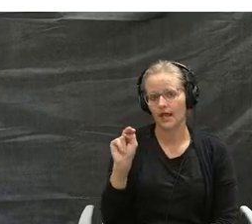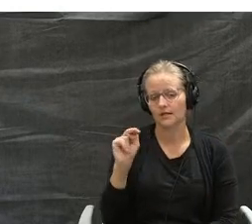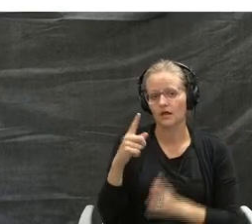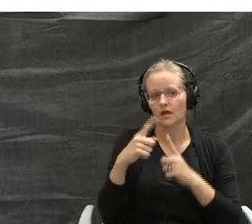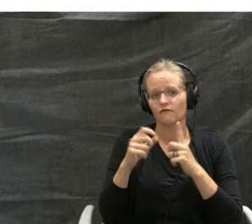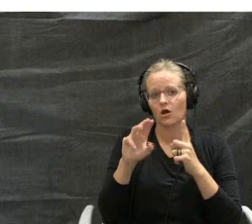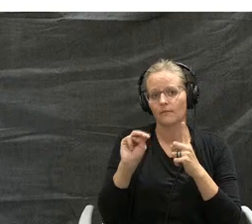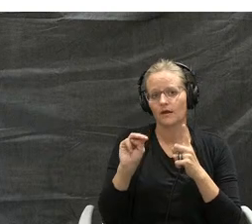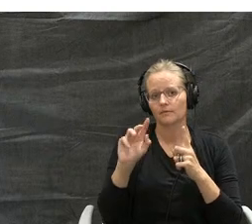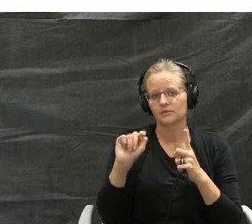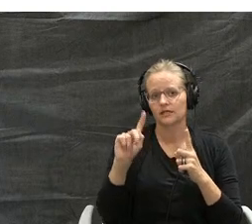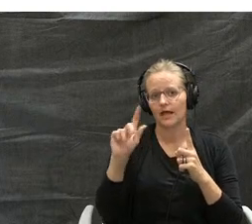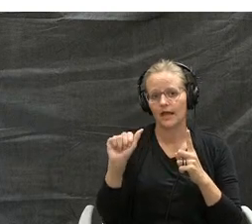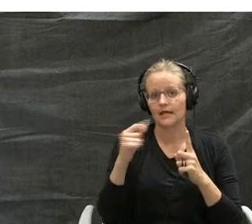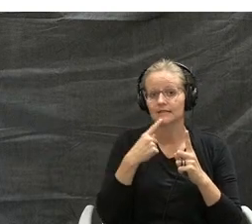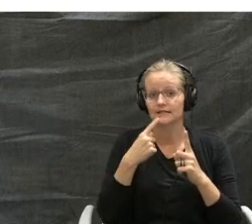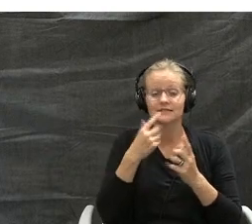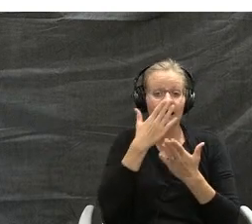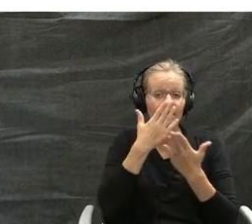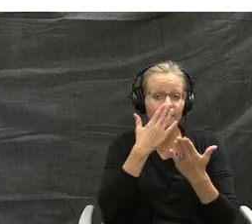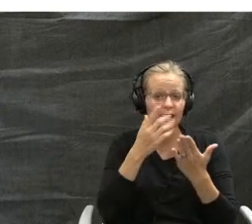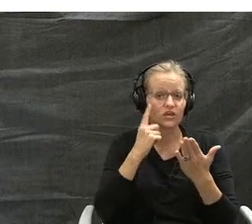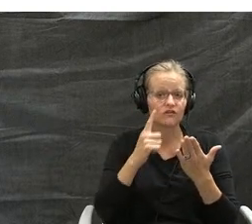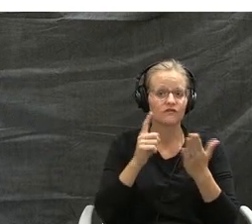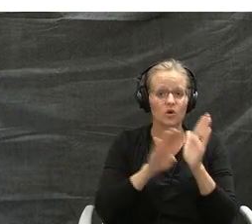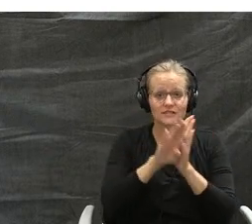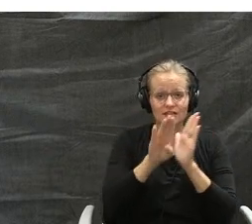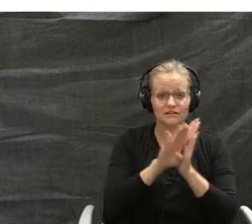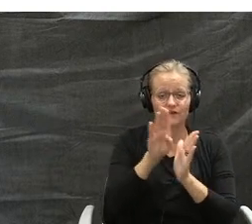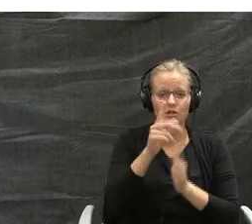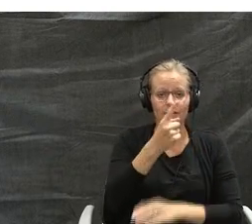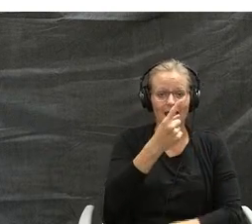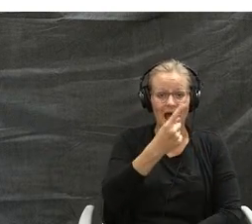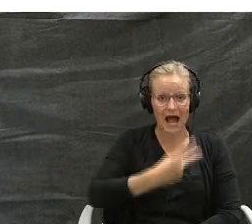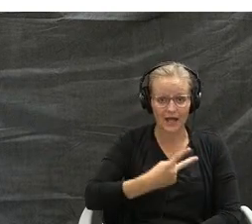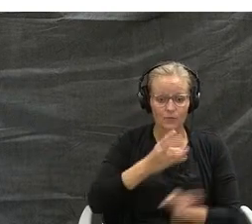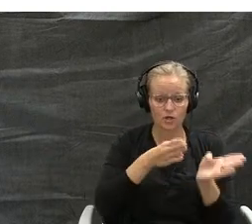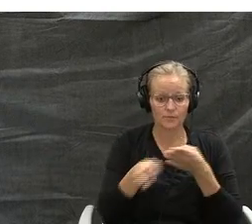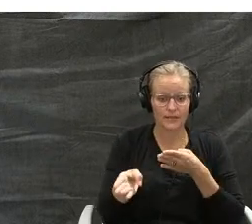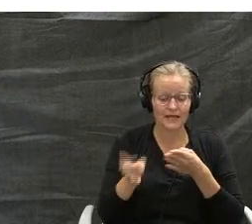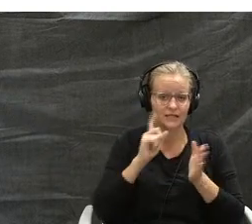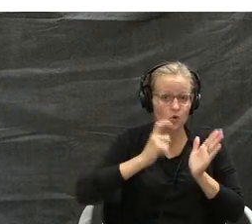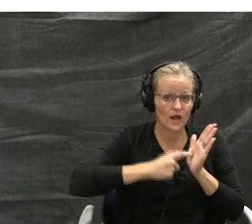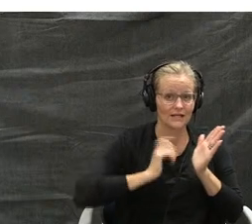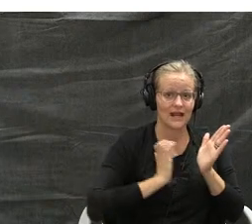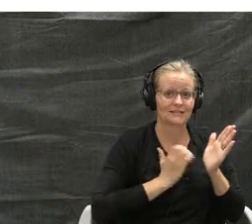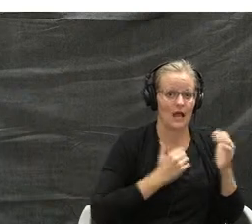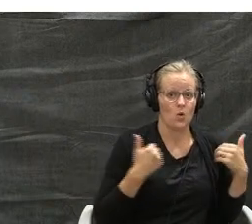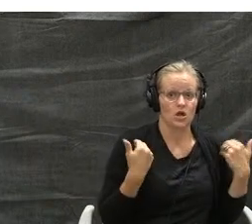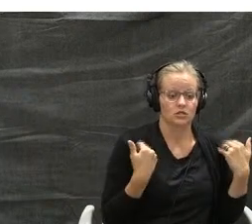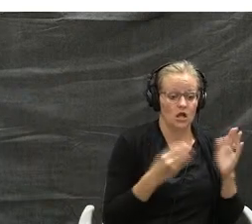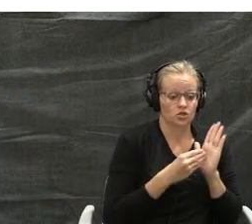hybrid plans that recognize the need for younger students to be in school. Our daughter will be entering first grade Chinese